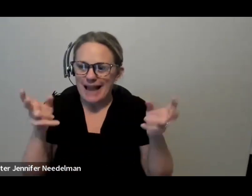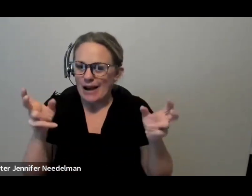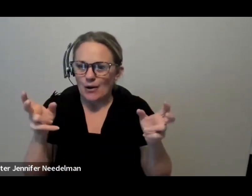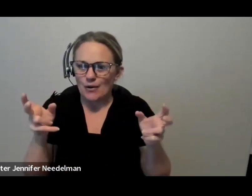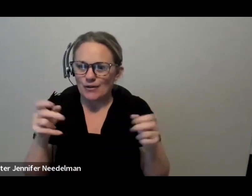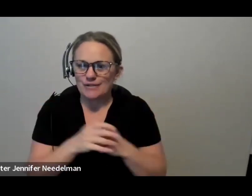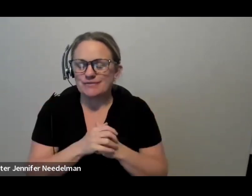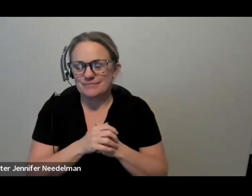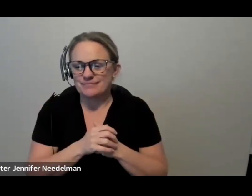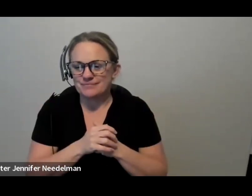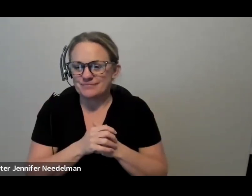So.